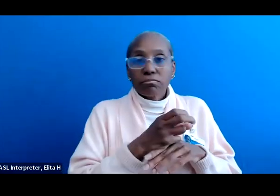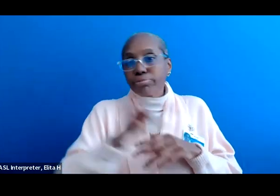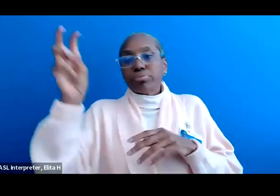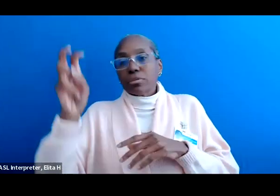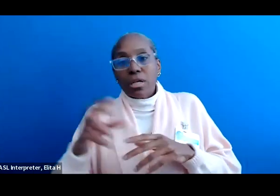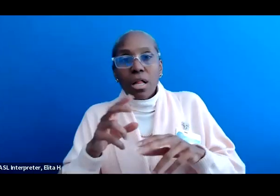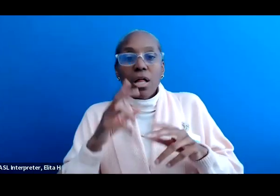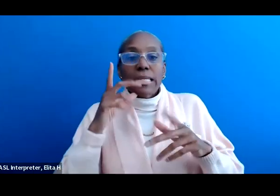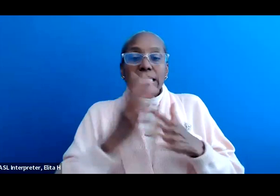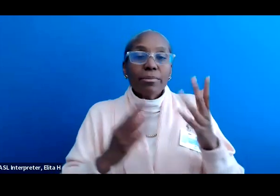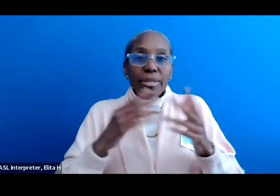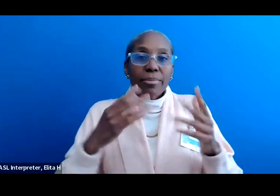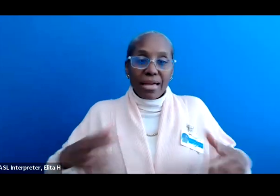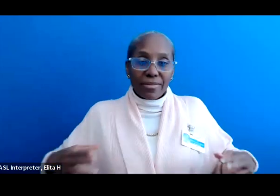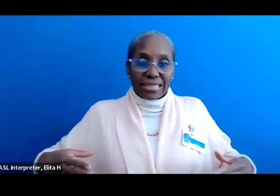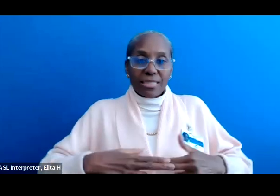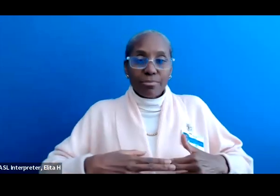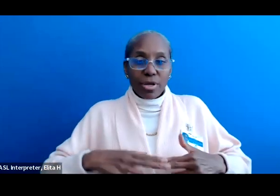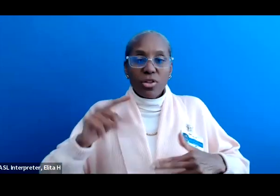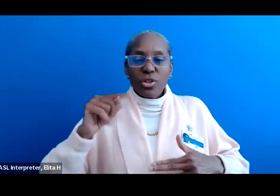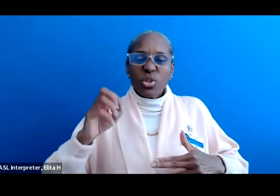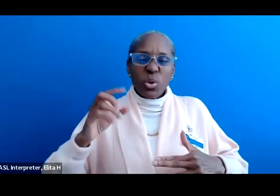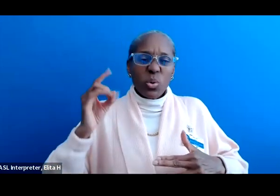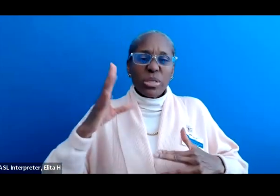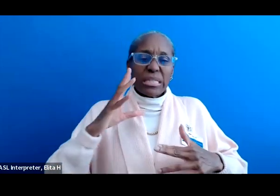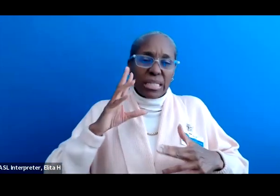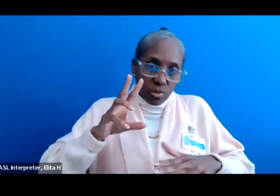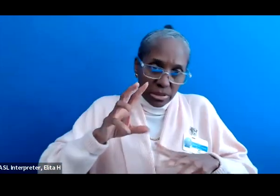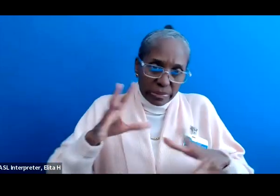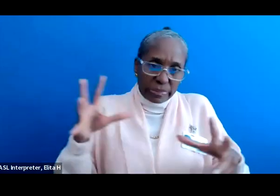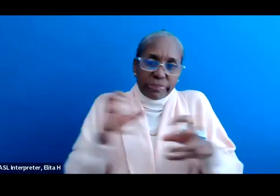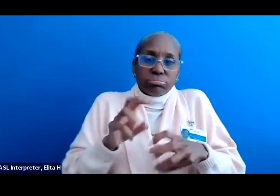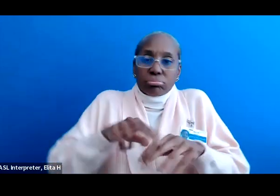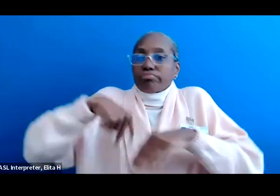You’ll see some people have seat belts because their tone is so bad that they will just flip right out of the chair with it.